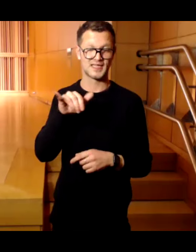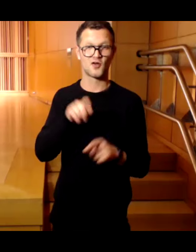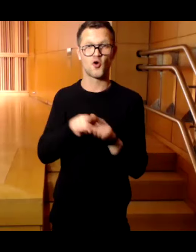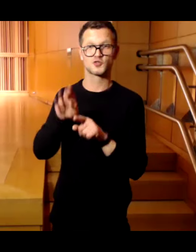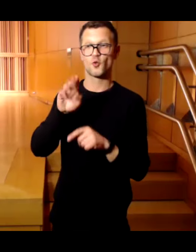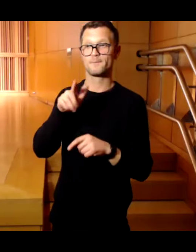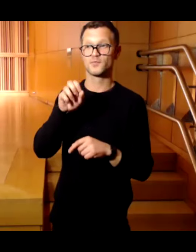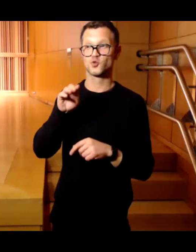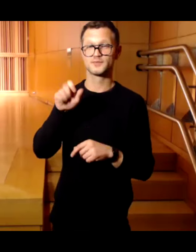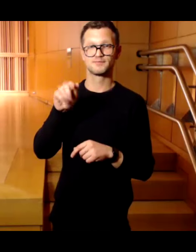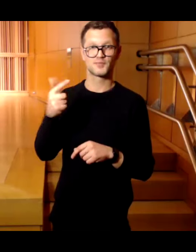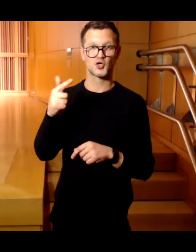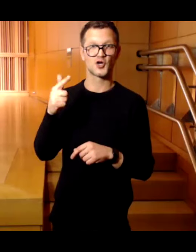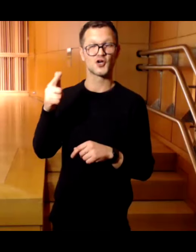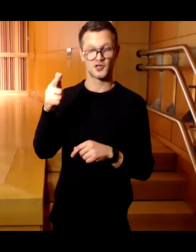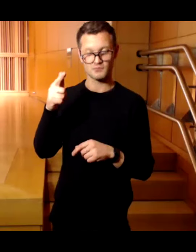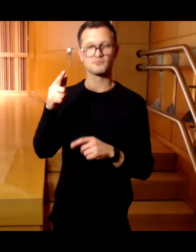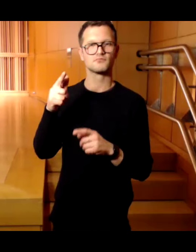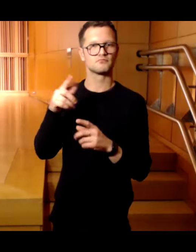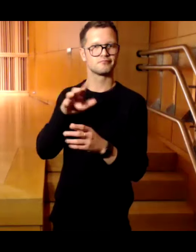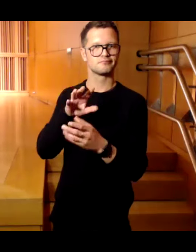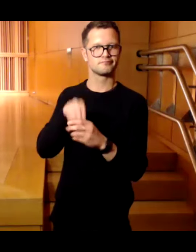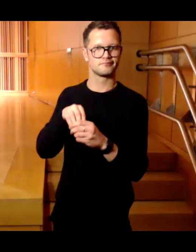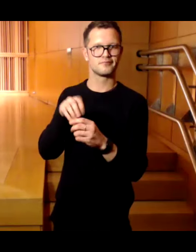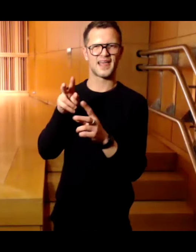The parasitical logic and Culture and Society, edited by Peter Hitchcock.